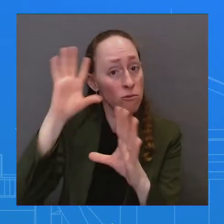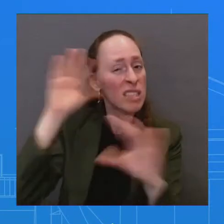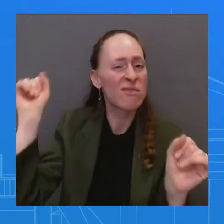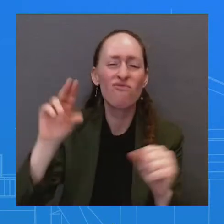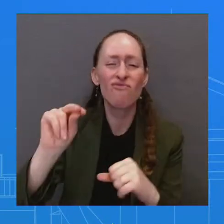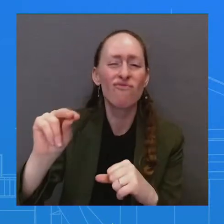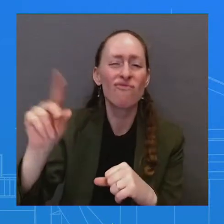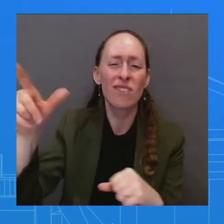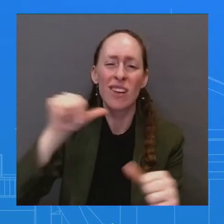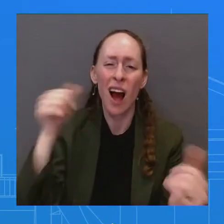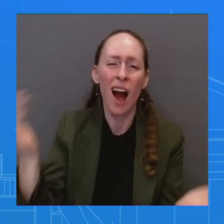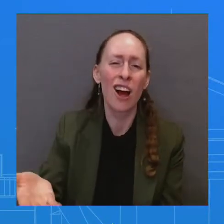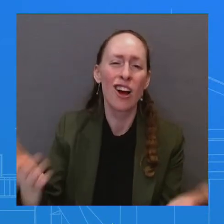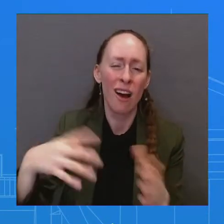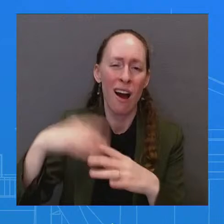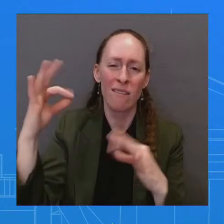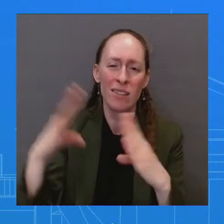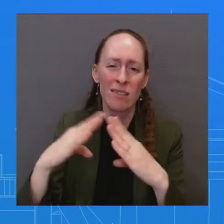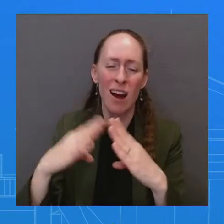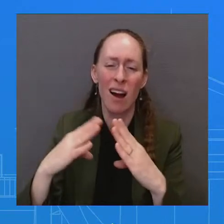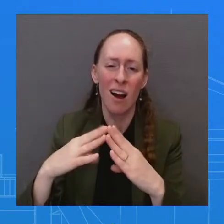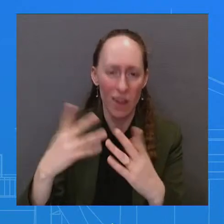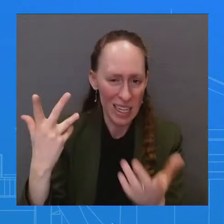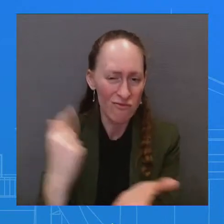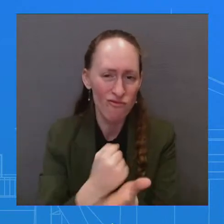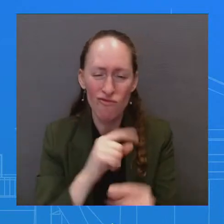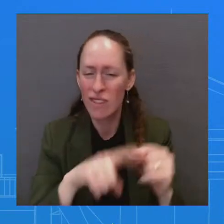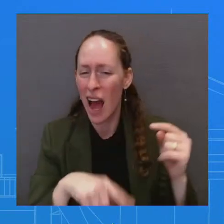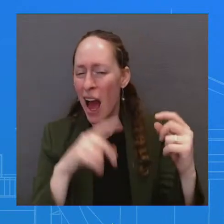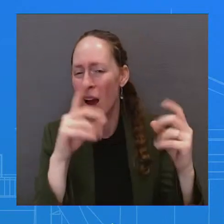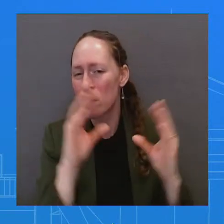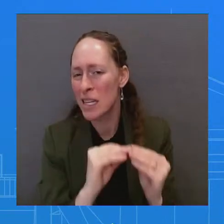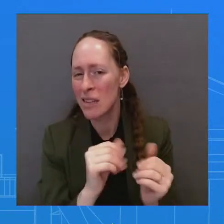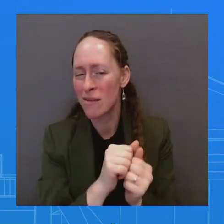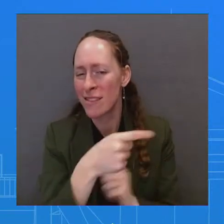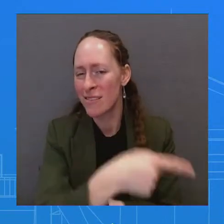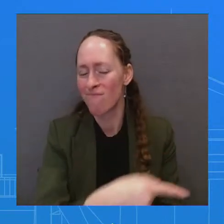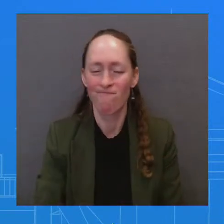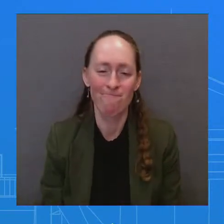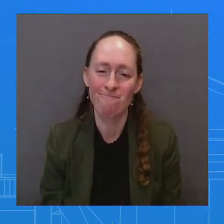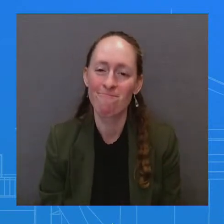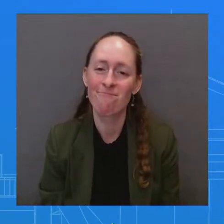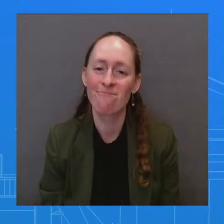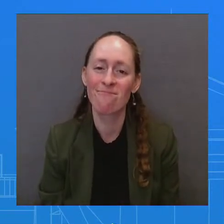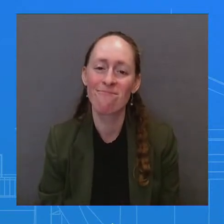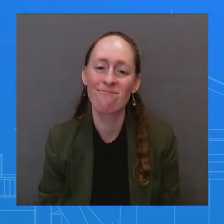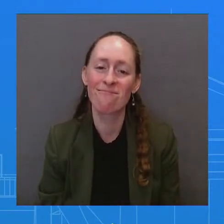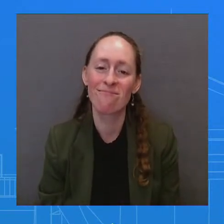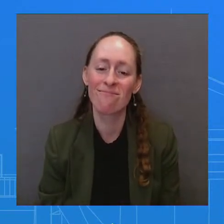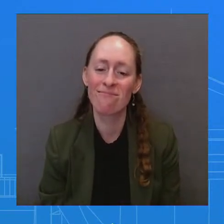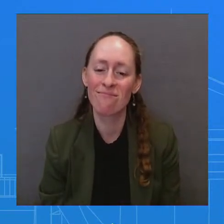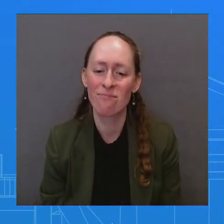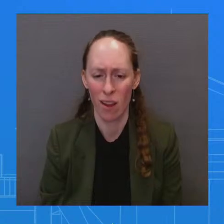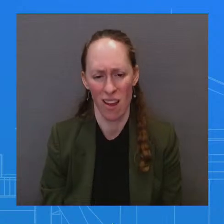But obviously, we want to continue to look for ways to cooperate with Argentina.